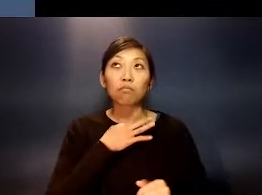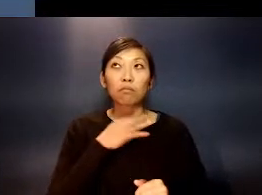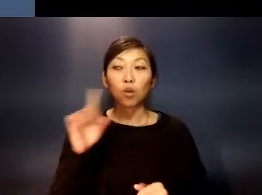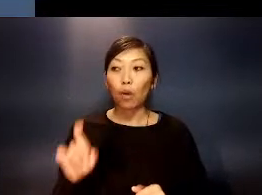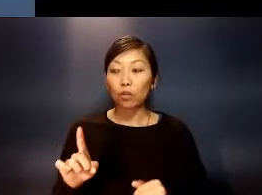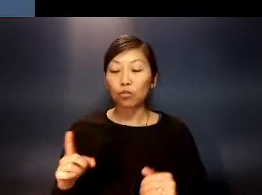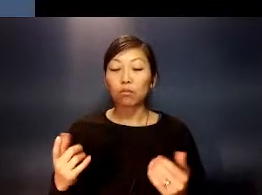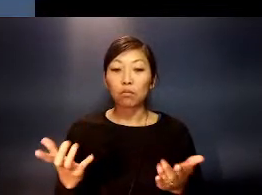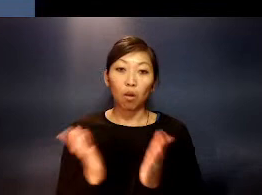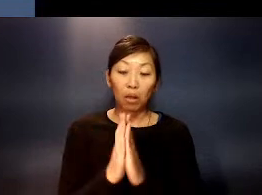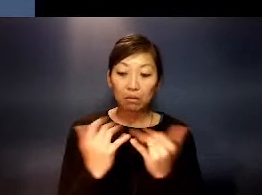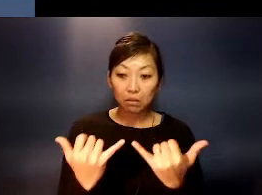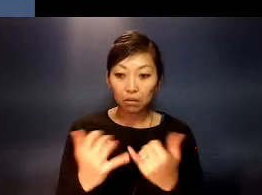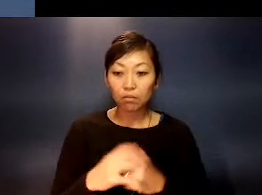DOESN'T PASS, THEN WHAT DO WE DO ABOUT THE BUDGET?